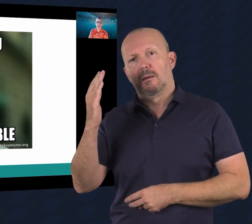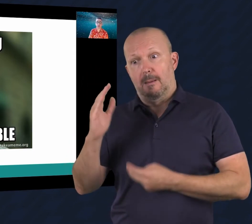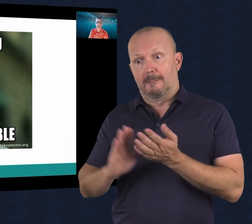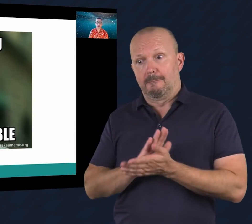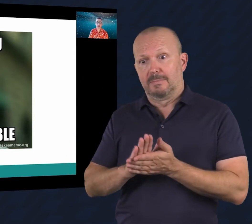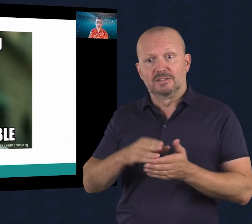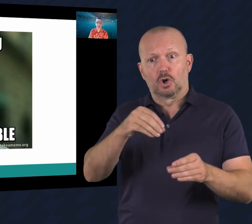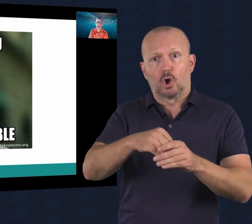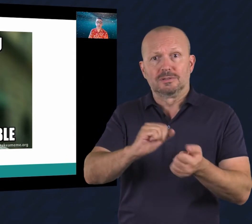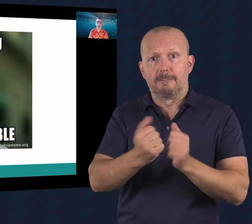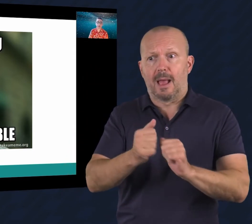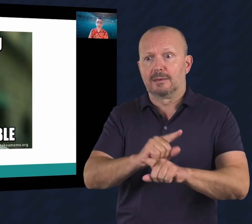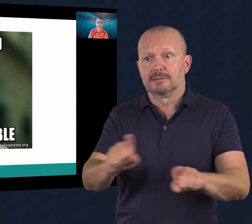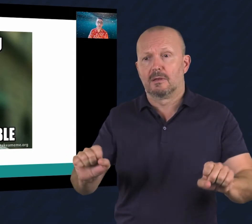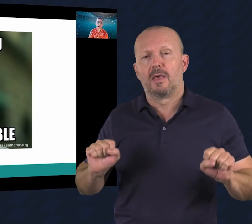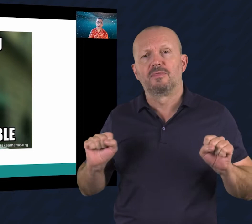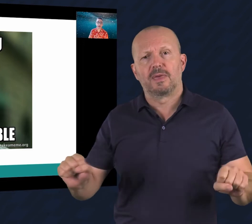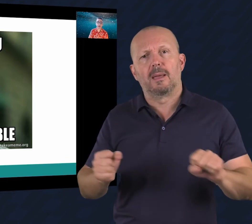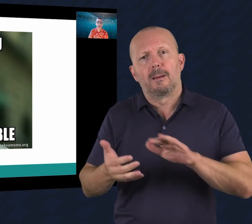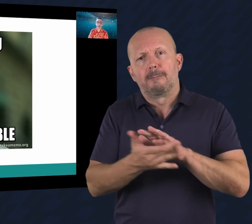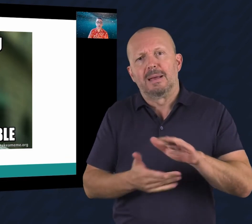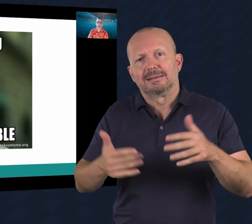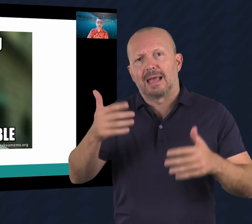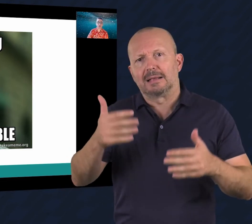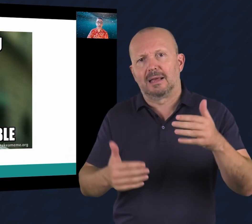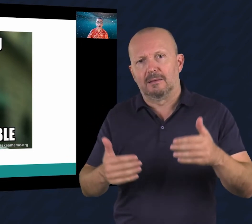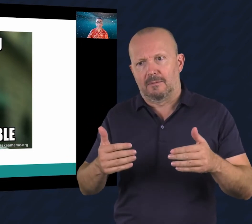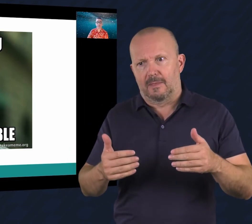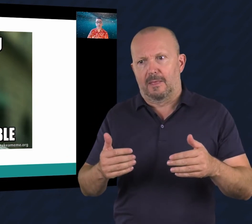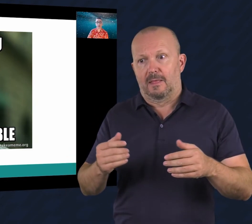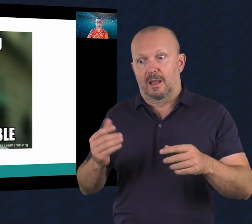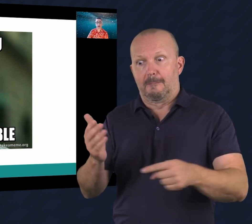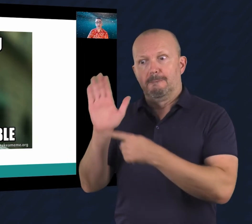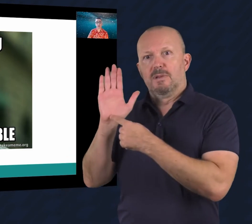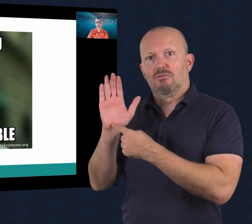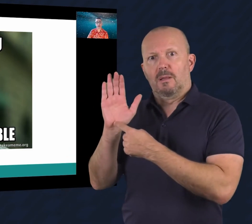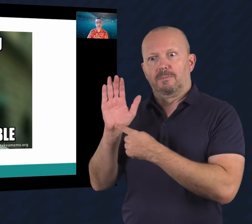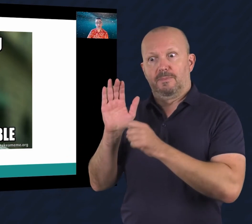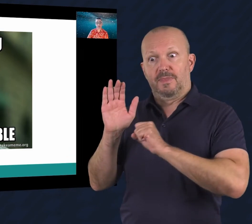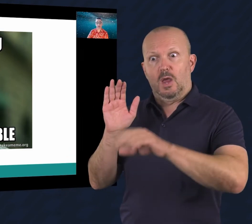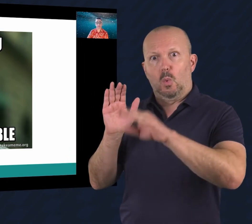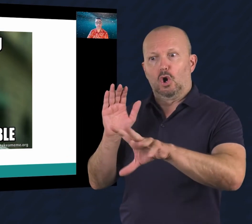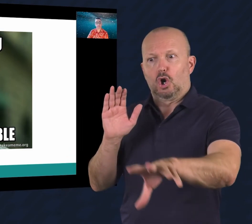who can view and consider and evaluate their own metadata as a result of seeing it through the designs and through the lens of our site.